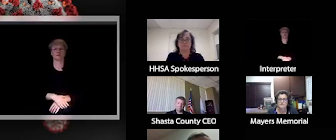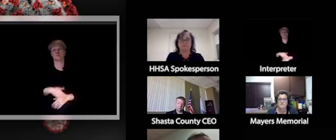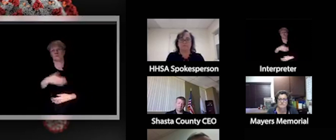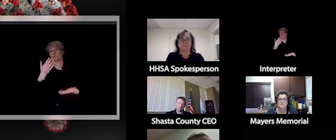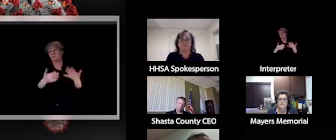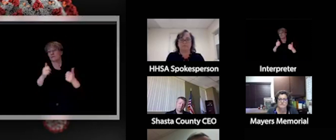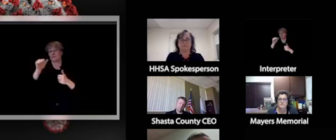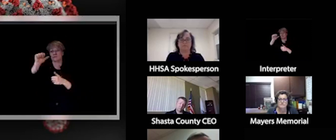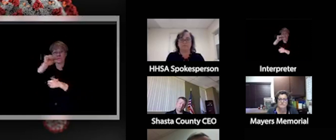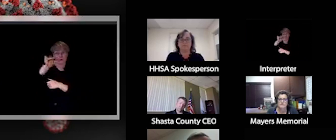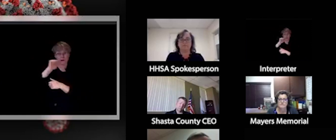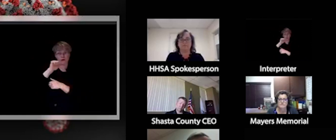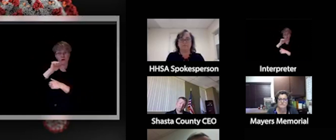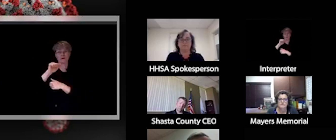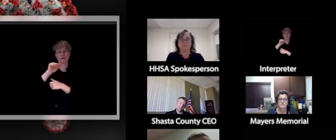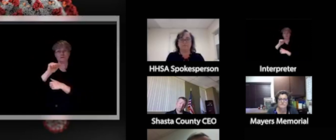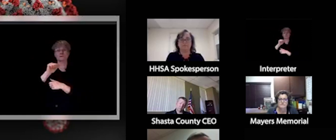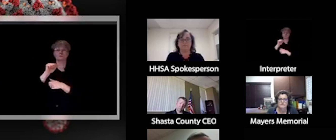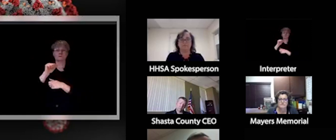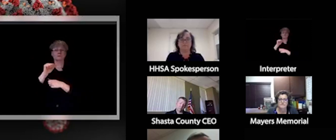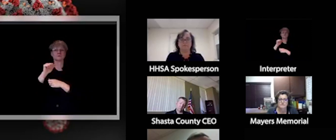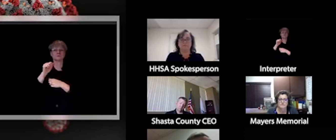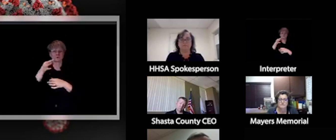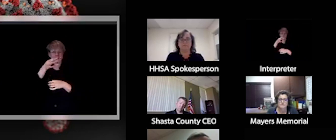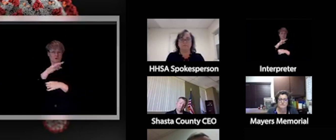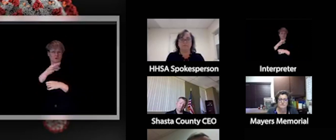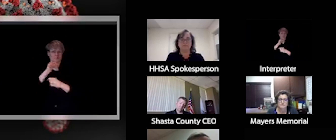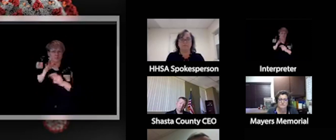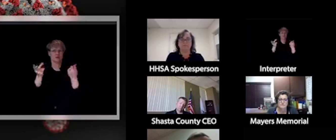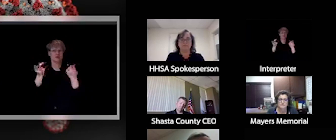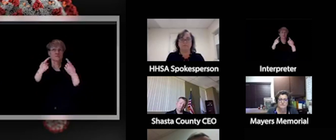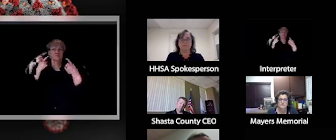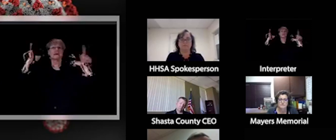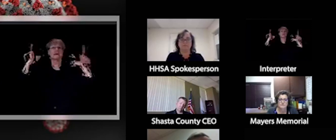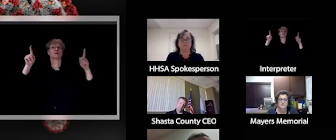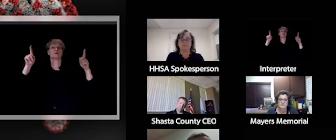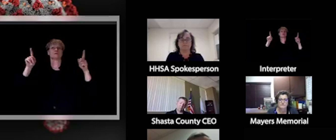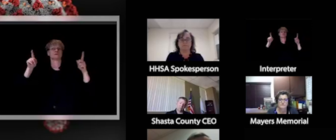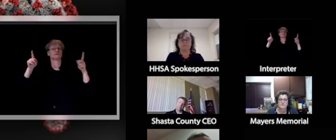has already announced that bars are not going to be allowed to open or be open in those